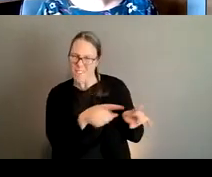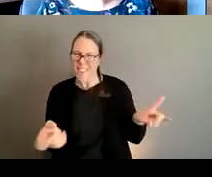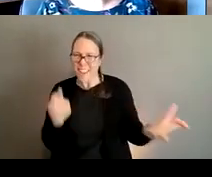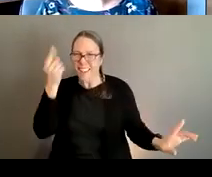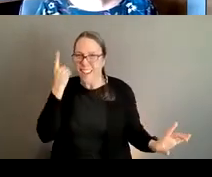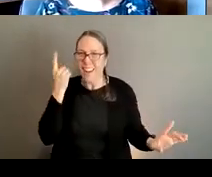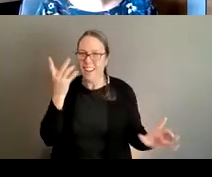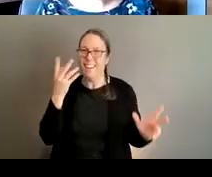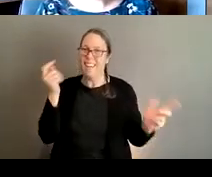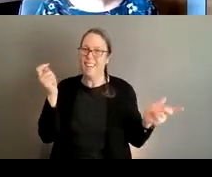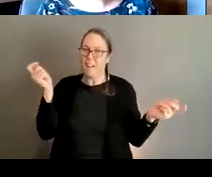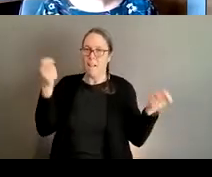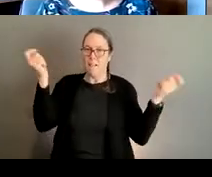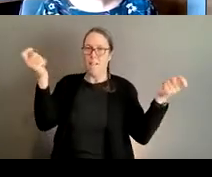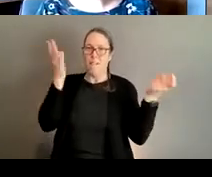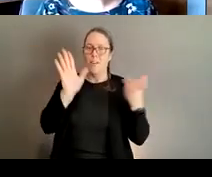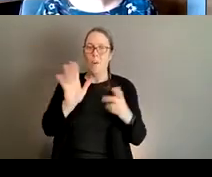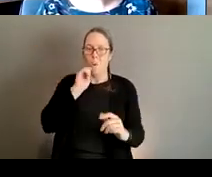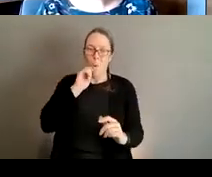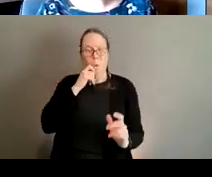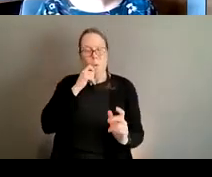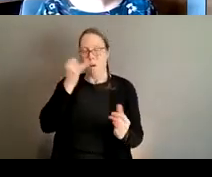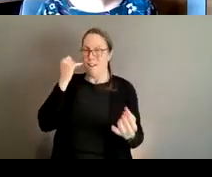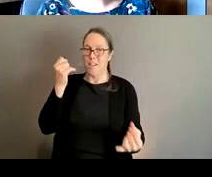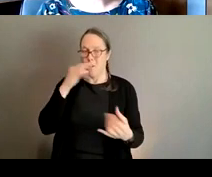coolness of that idea or story with you during LEAD.